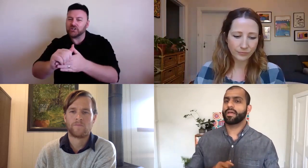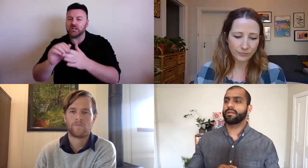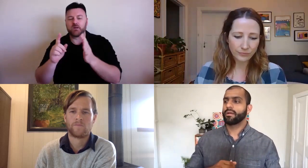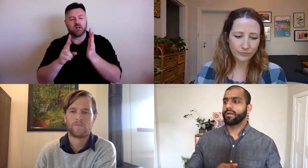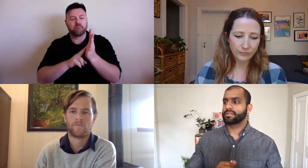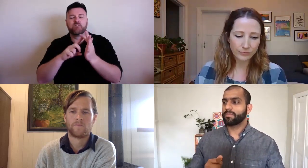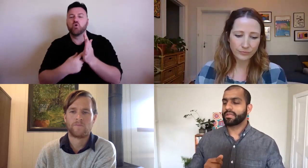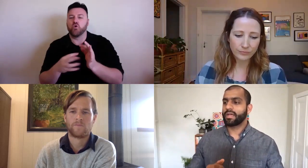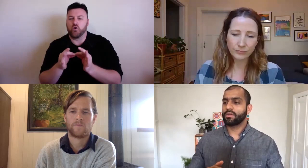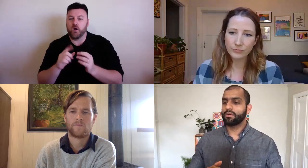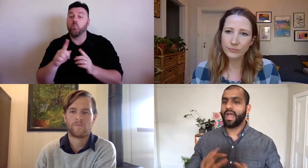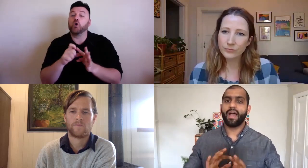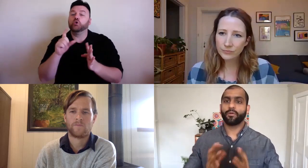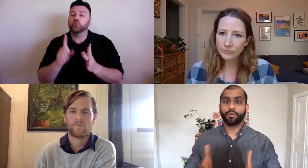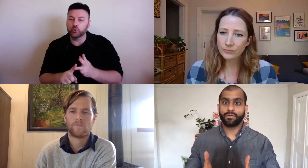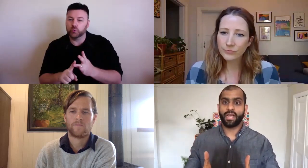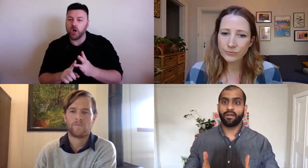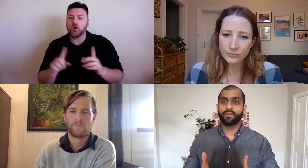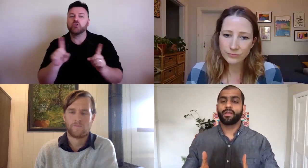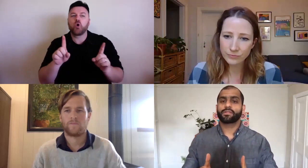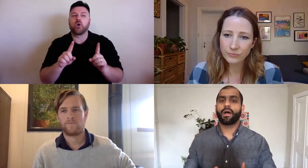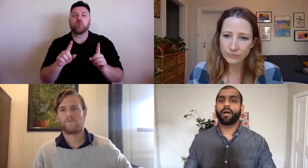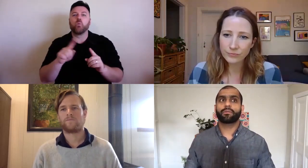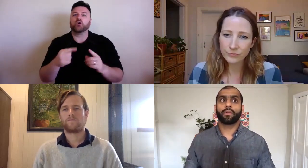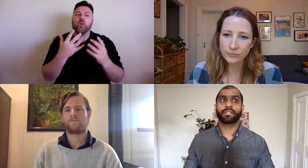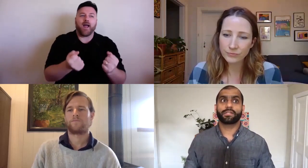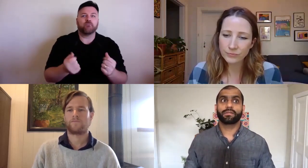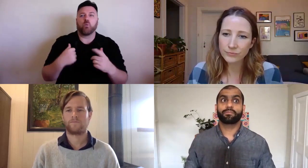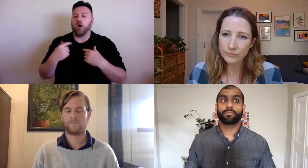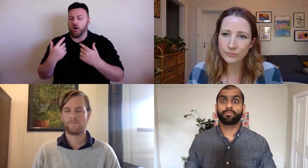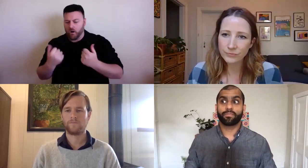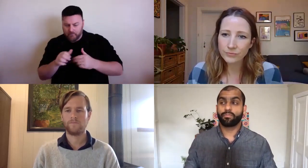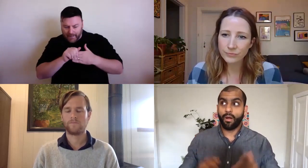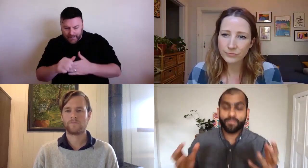than something that you have or don't have. I would like to prompt